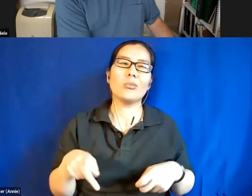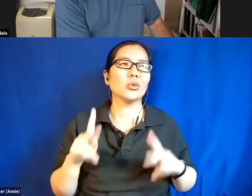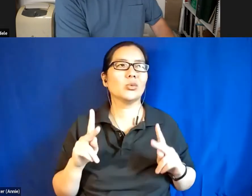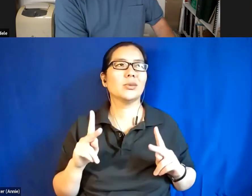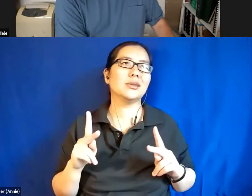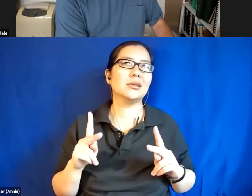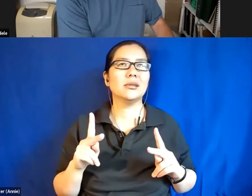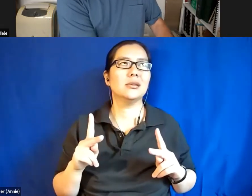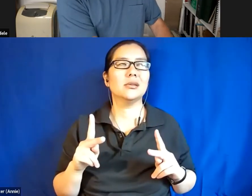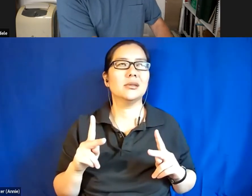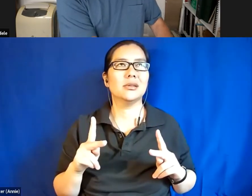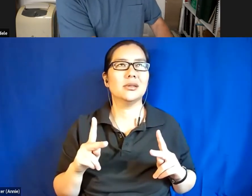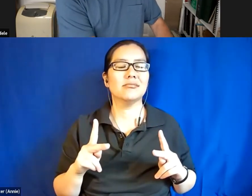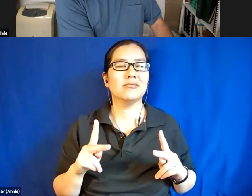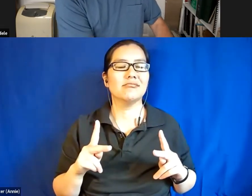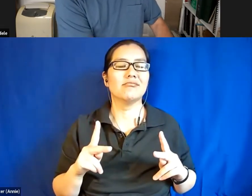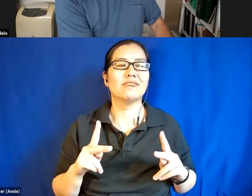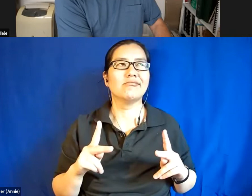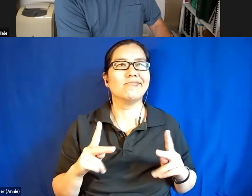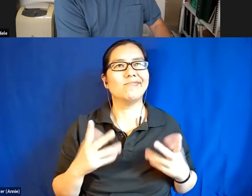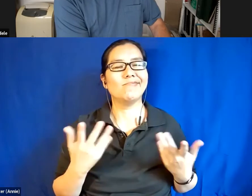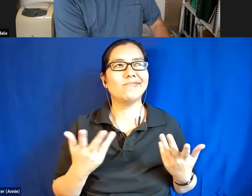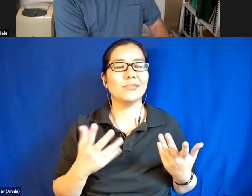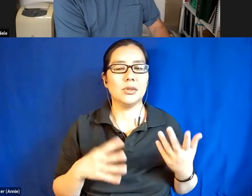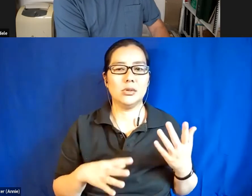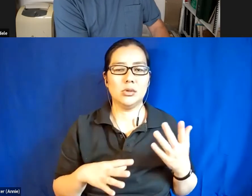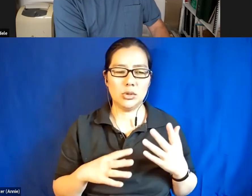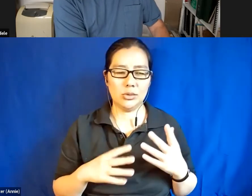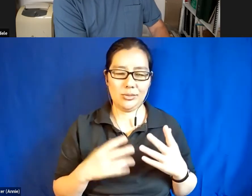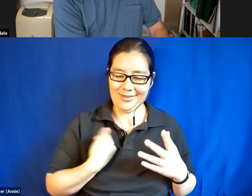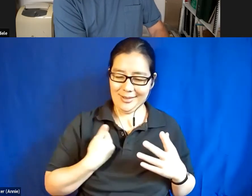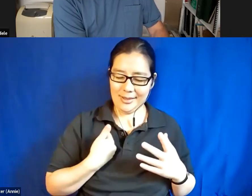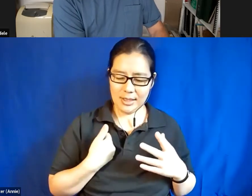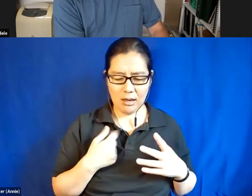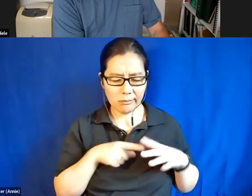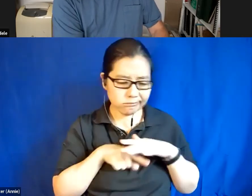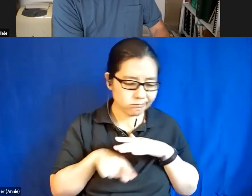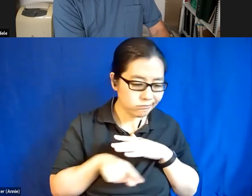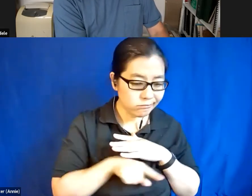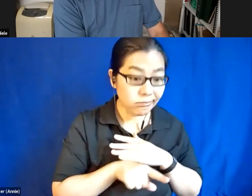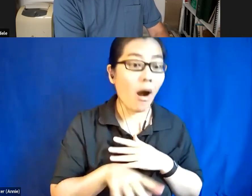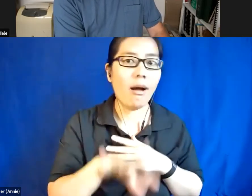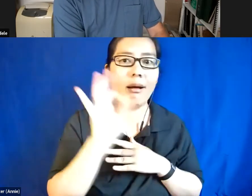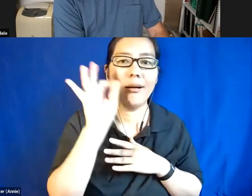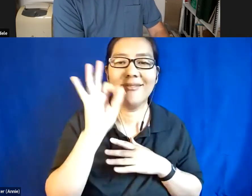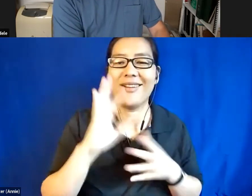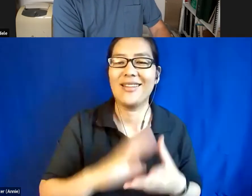discover the narrative as well. It's like part of the enjoyment I think of a comic is